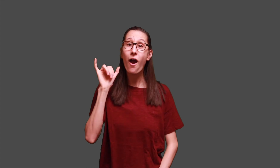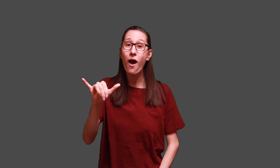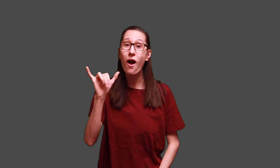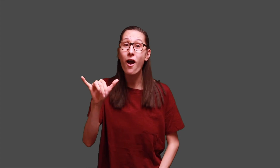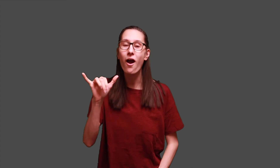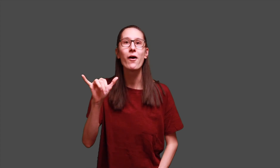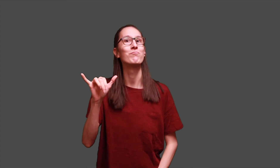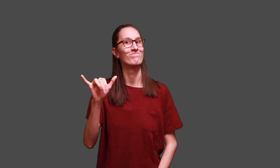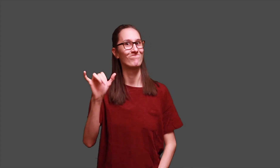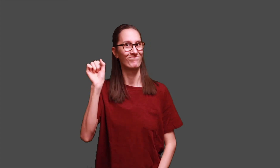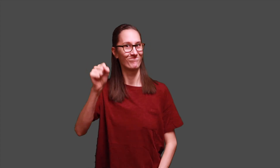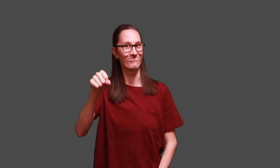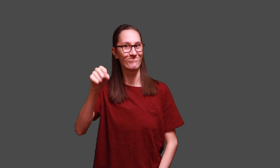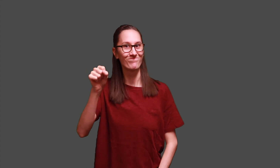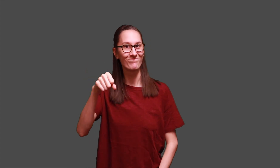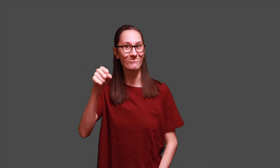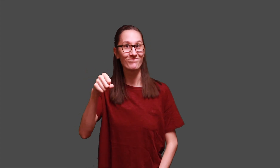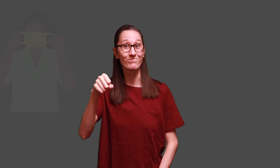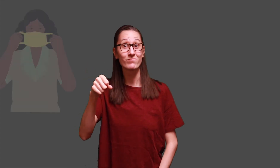Oh, I know!